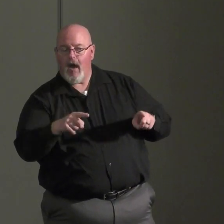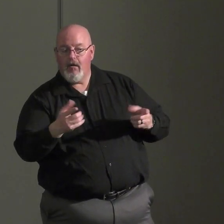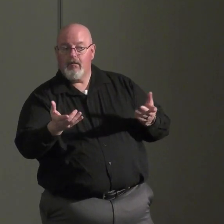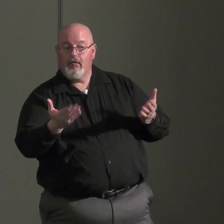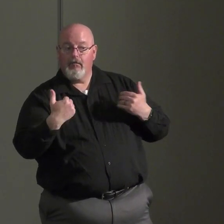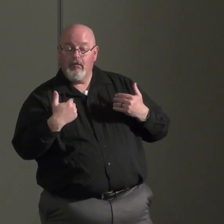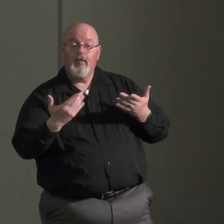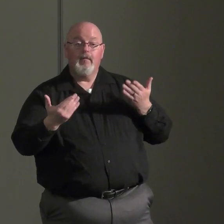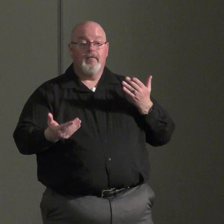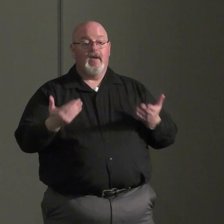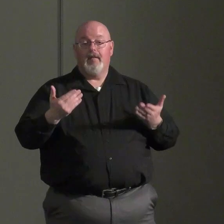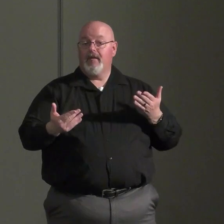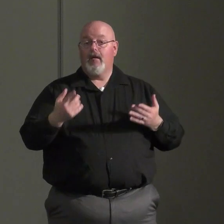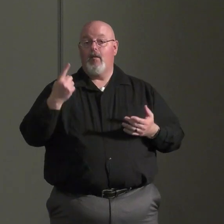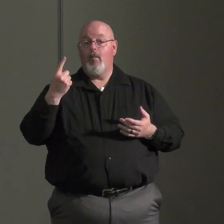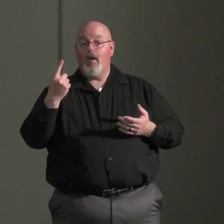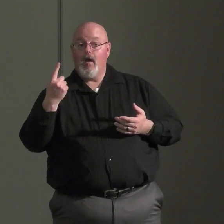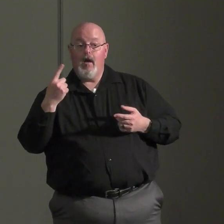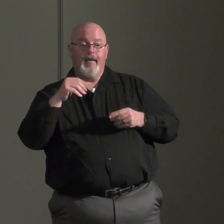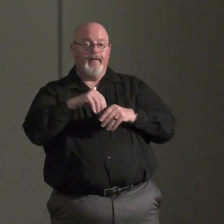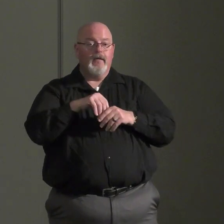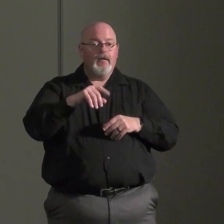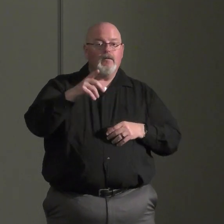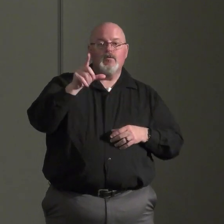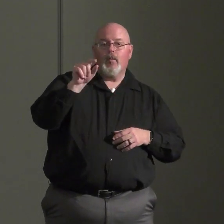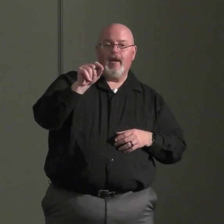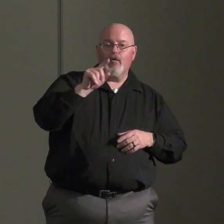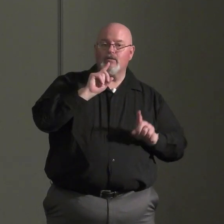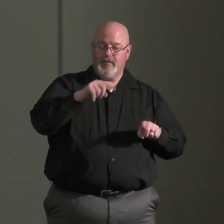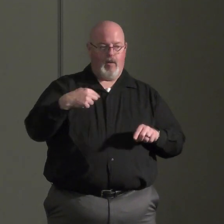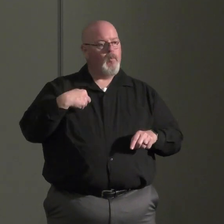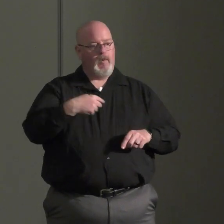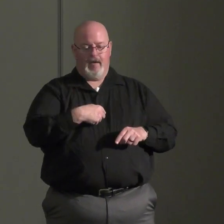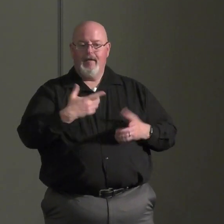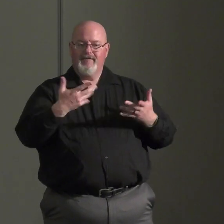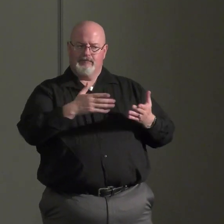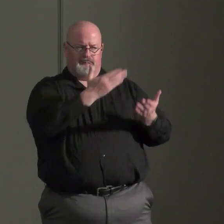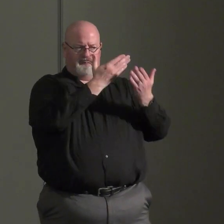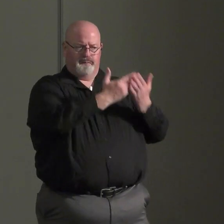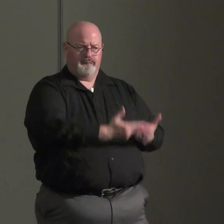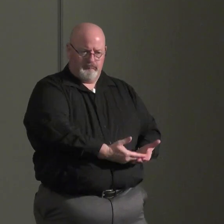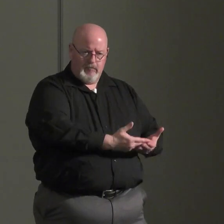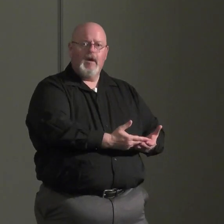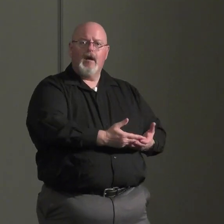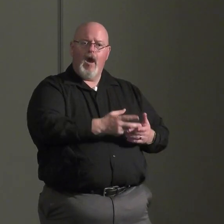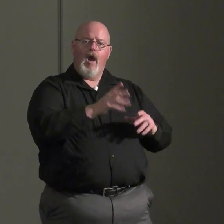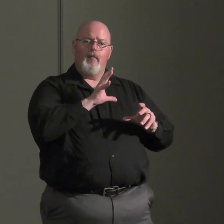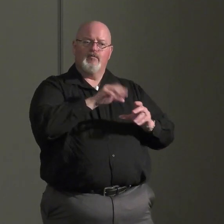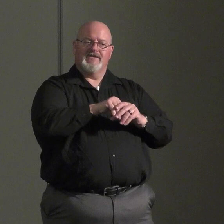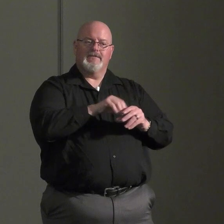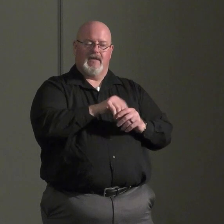You may get one in 20 respond back. We have pre validated participants that proven to us